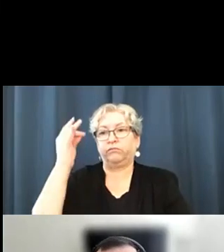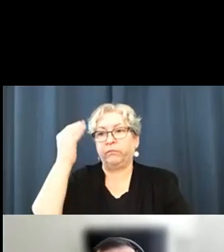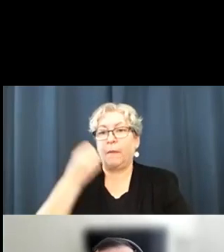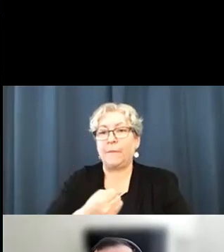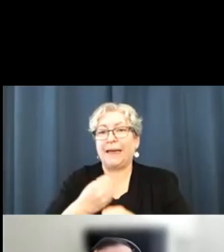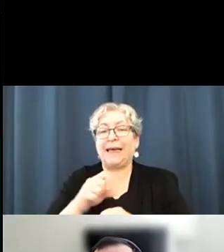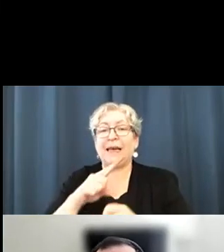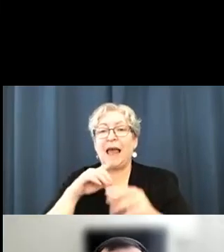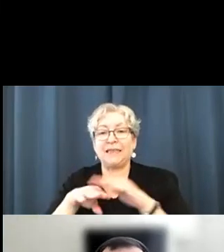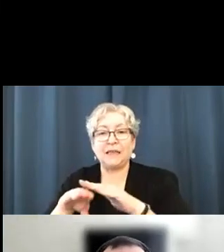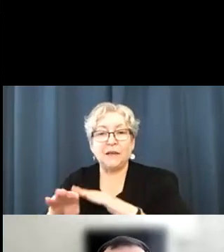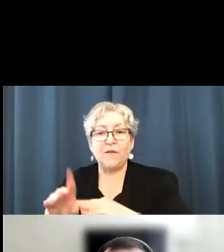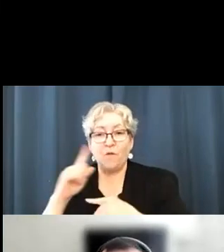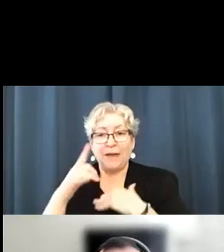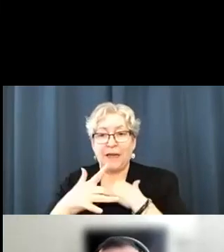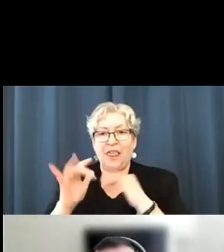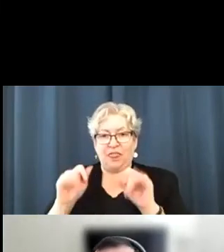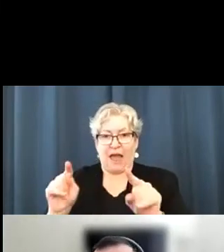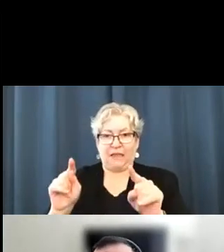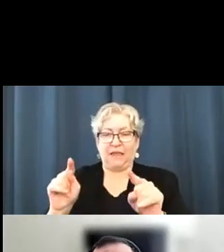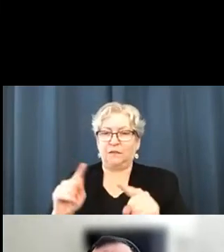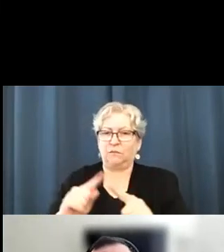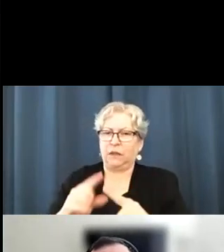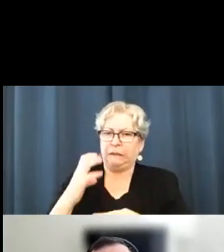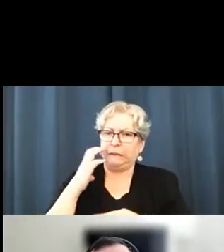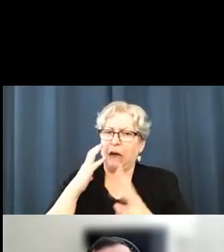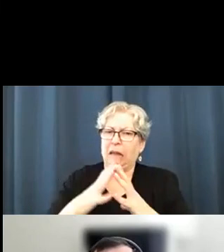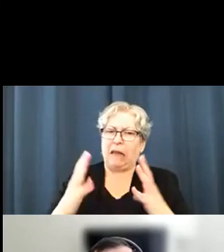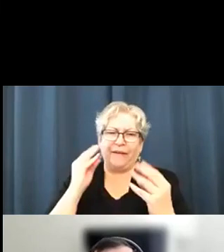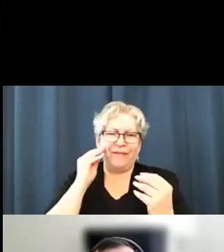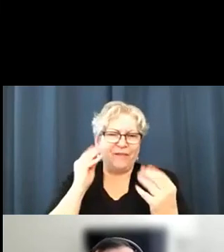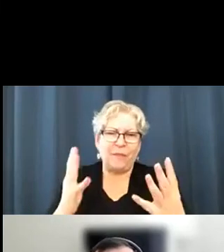and accessible technology, this is it. It's very dense, it has a lot of jargon in it,